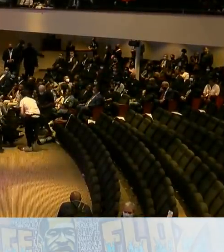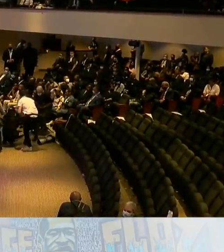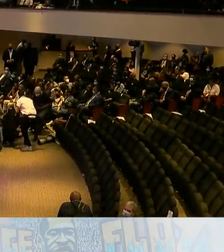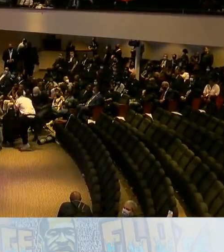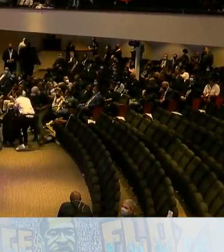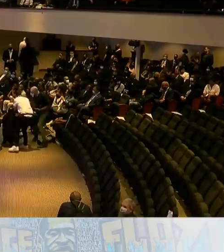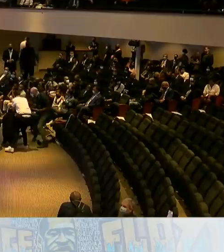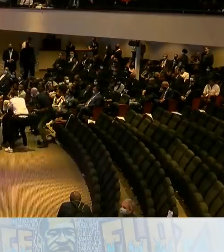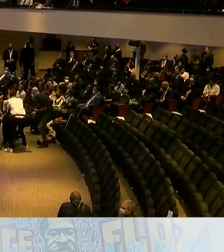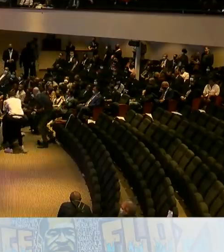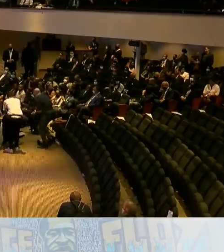WHEN THE STORMS OF LIFE ARE RAGING